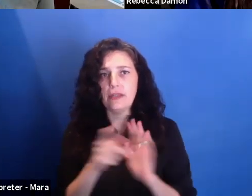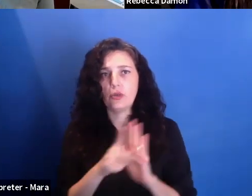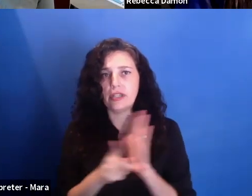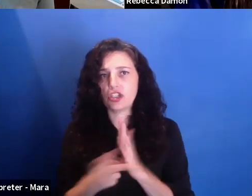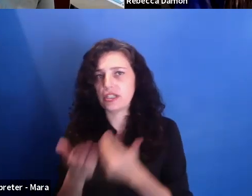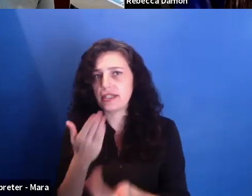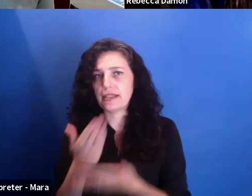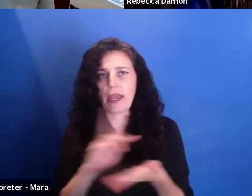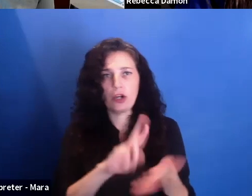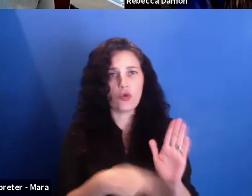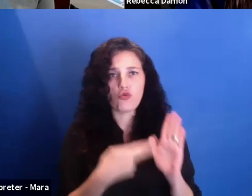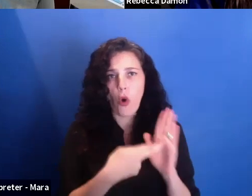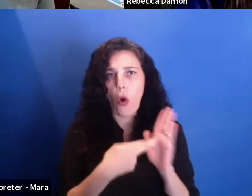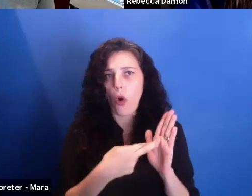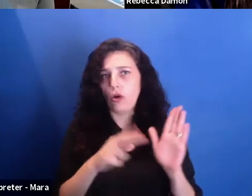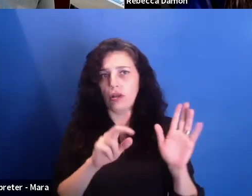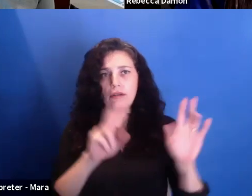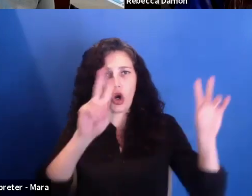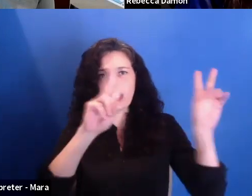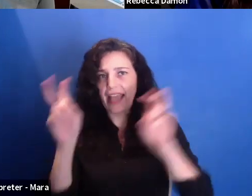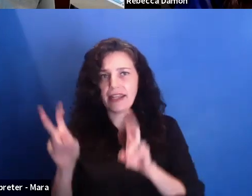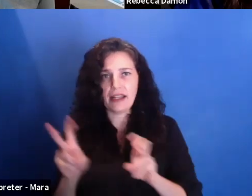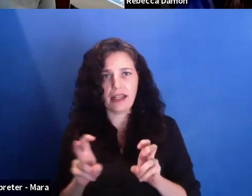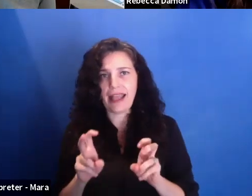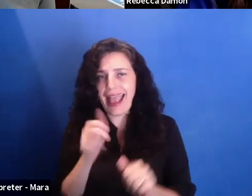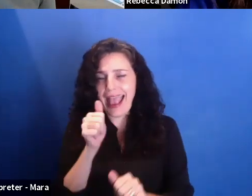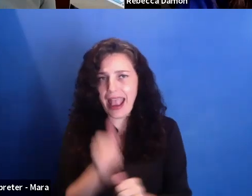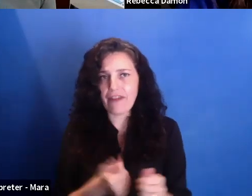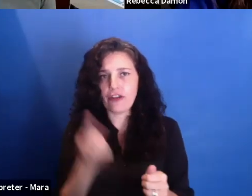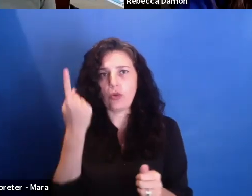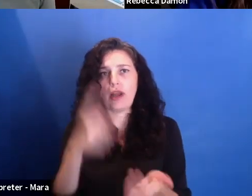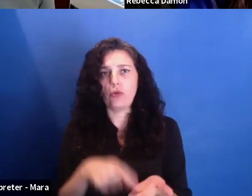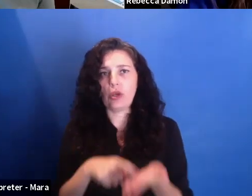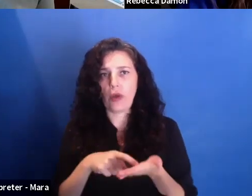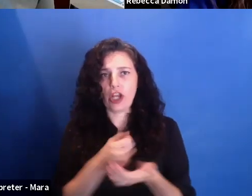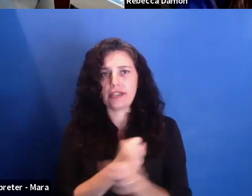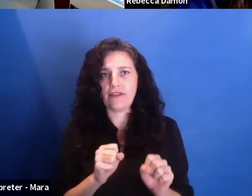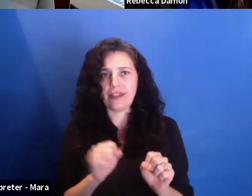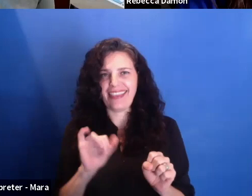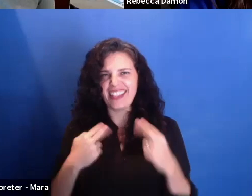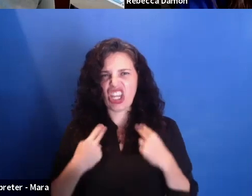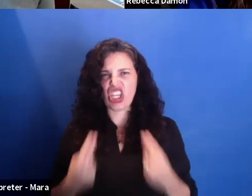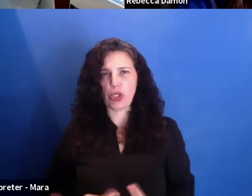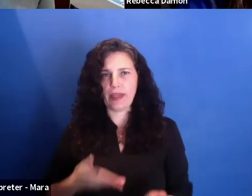And that, you know, safety is something that's, it's like, it's like a human right. It's not something that depends upon